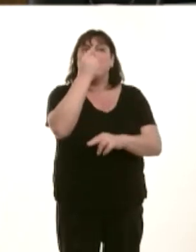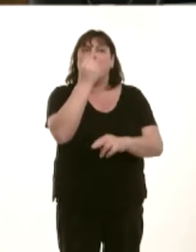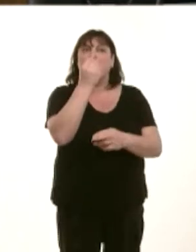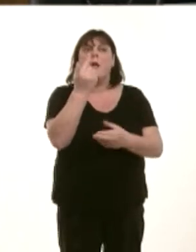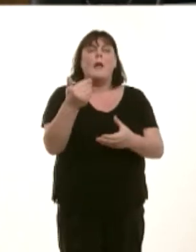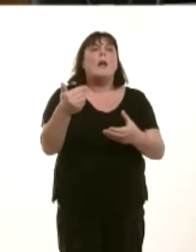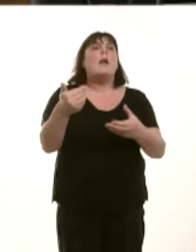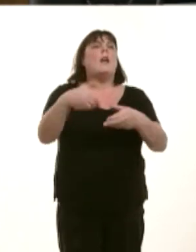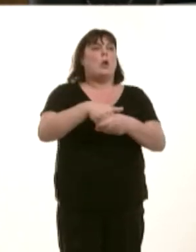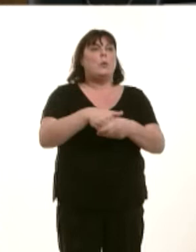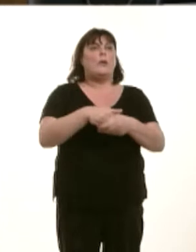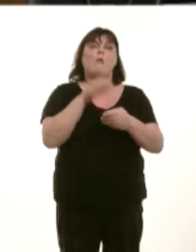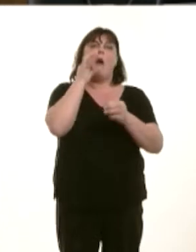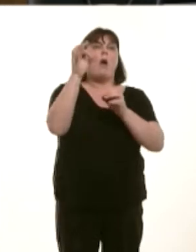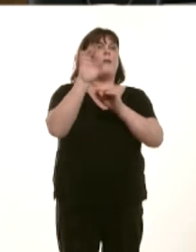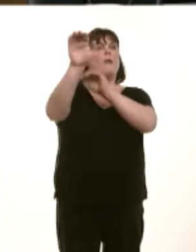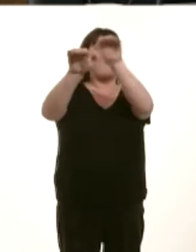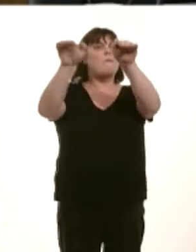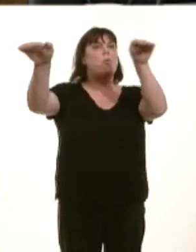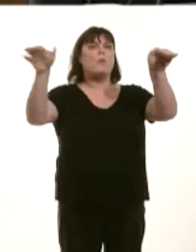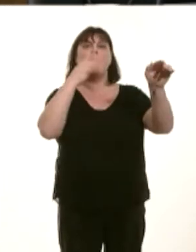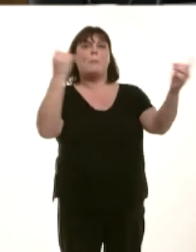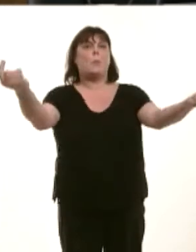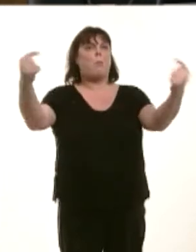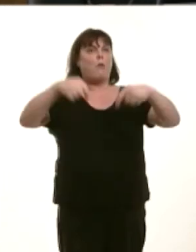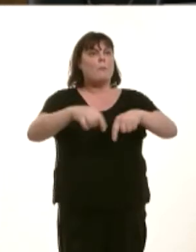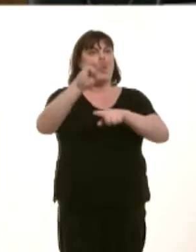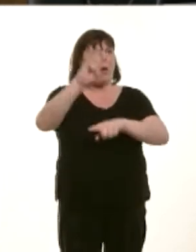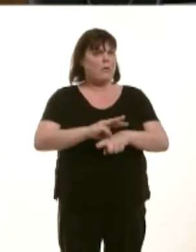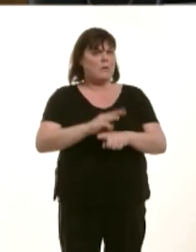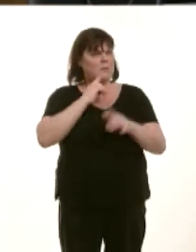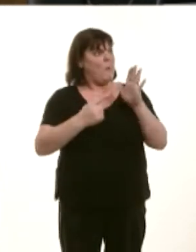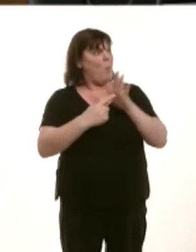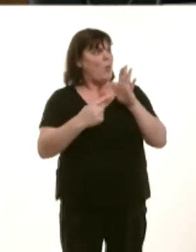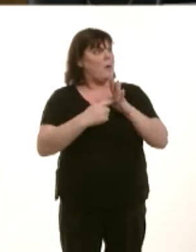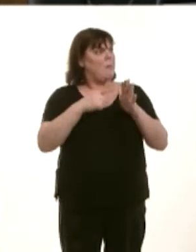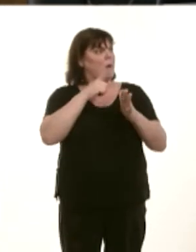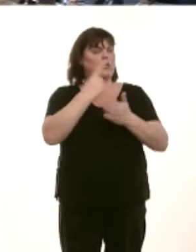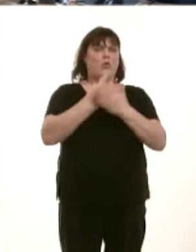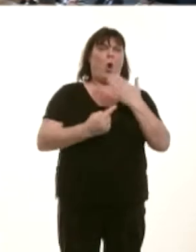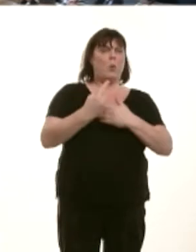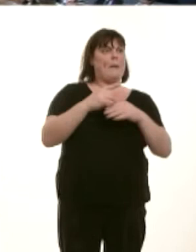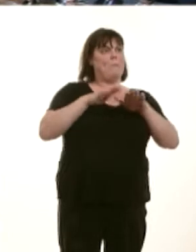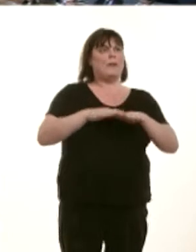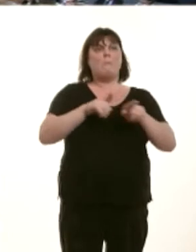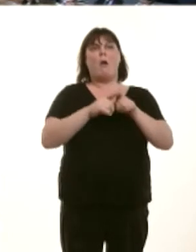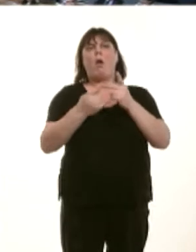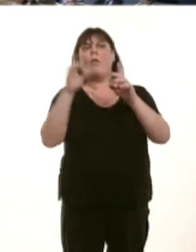including advertising abroad, which is exceptionally important in what is a world market. Y Llywydd / The Presiding Officer: We now move to the leader of the Welsh Liberal Democrats,